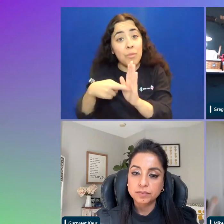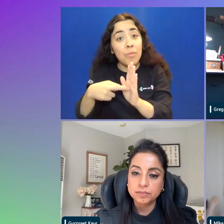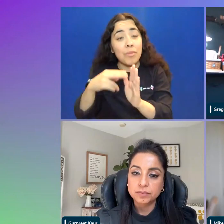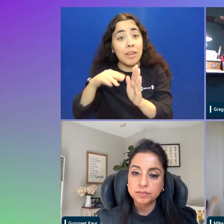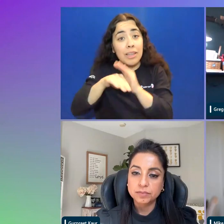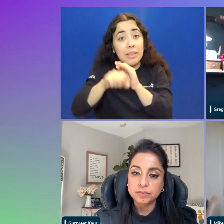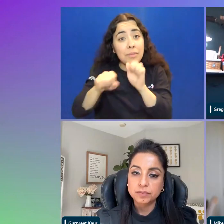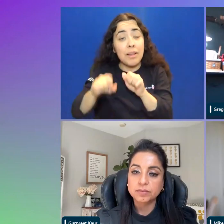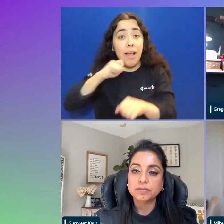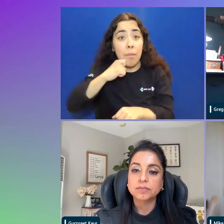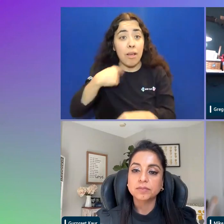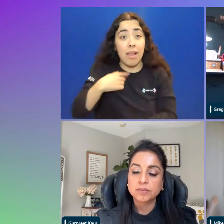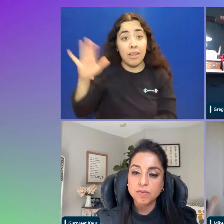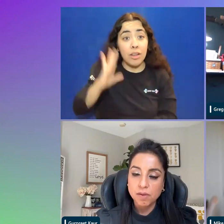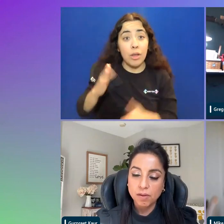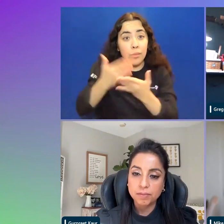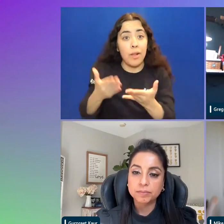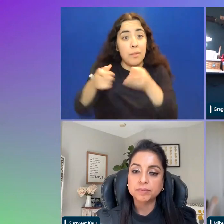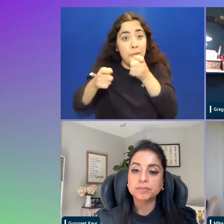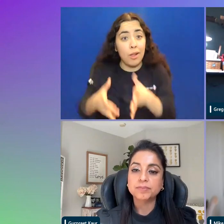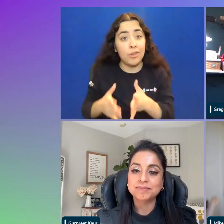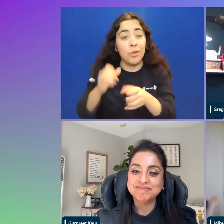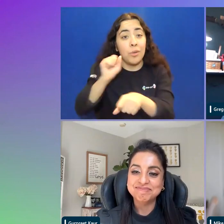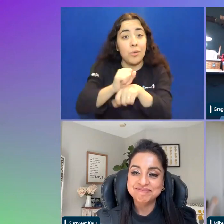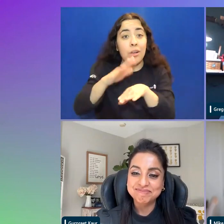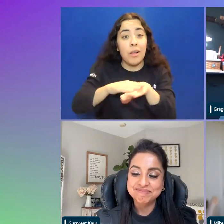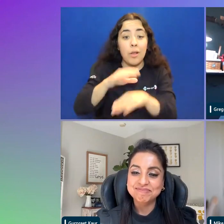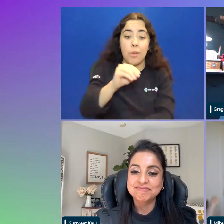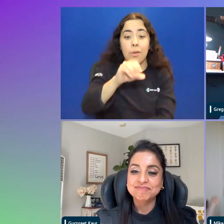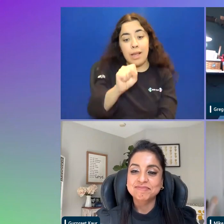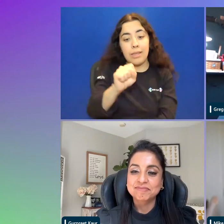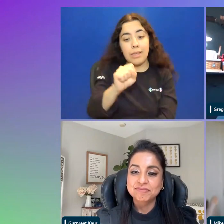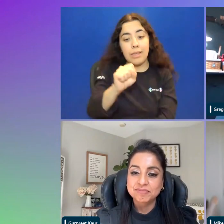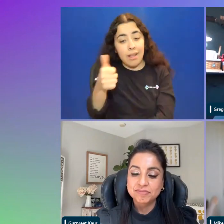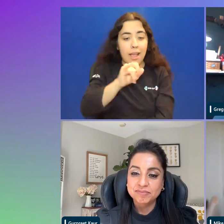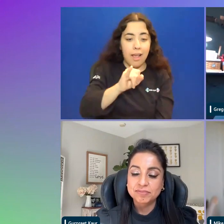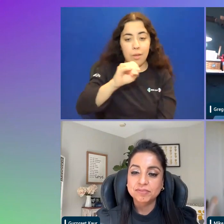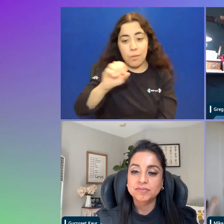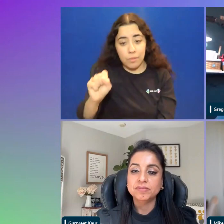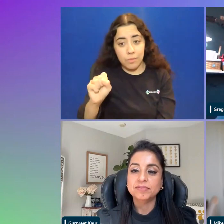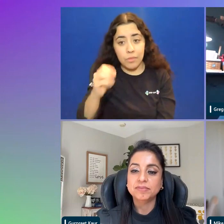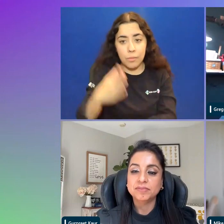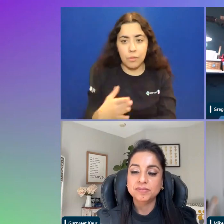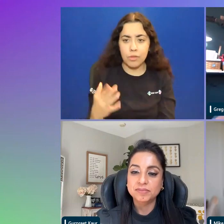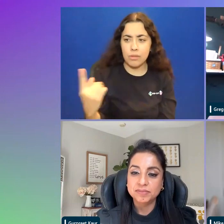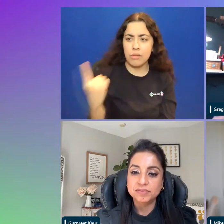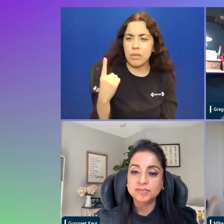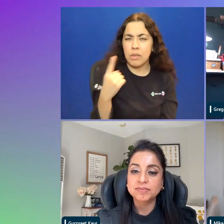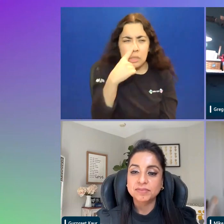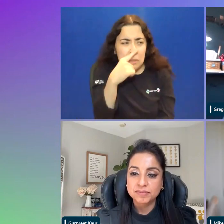was at Apple. I was a product manager working on OS ten and iOS, and someone came to my door and said, could you solve this